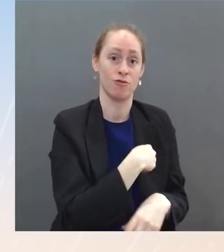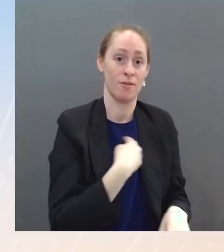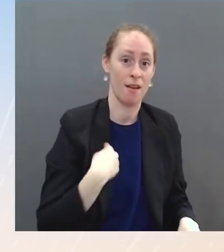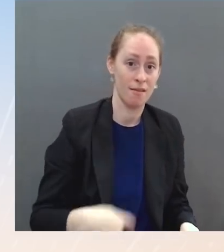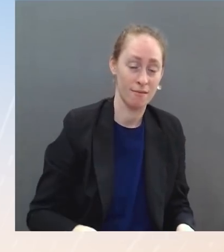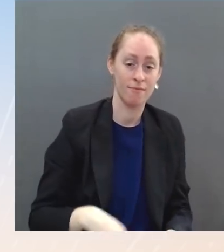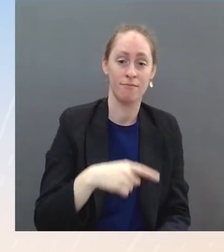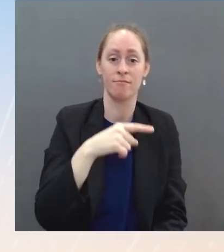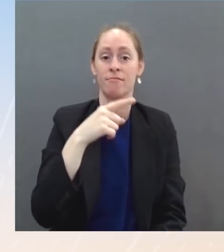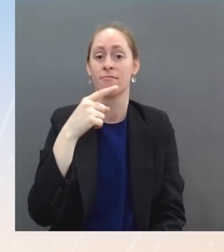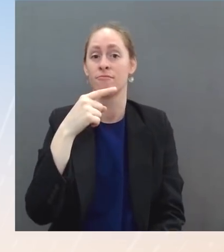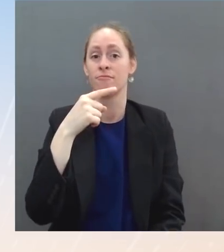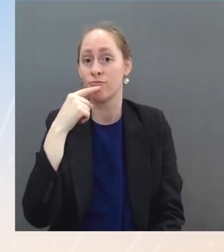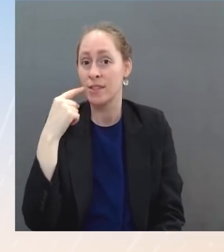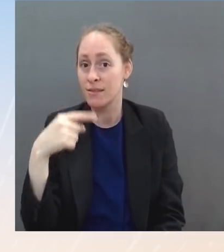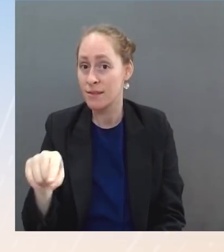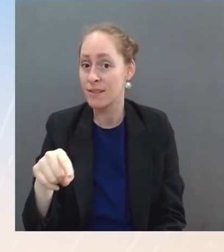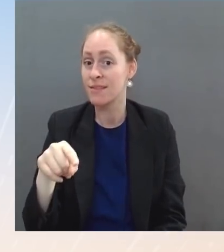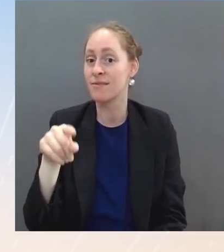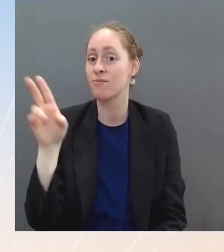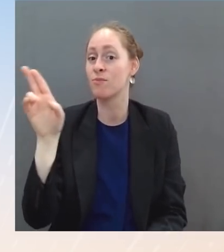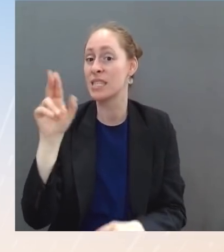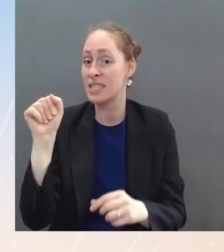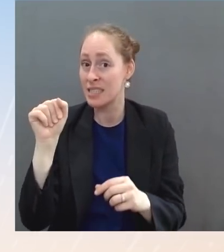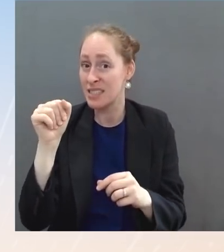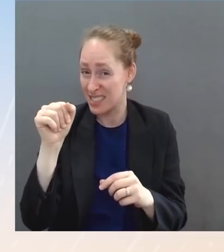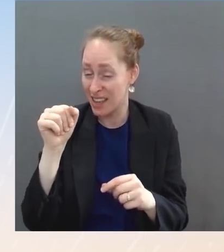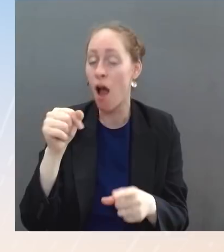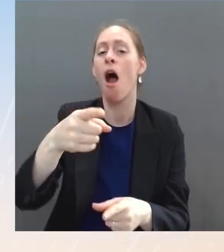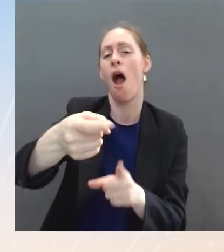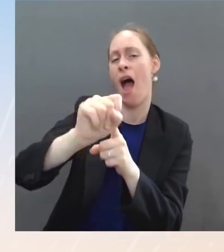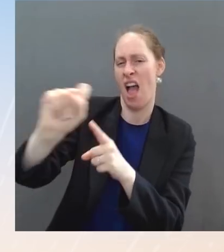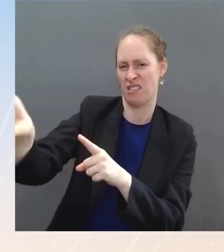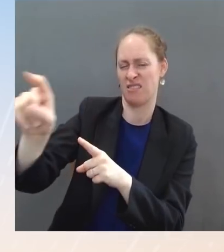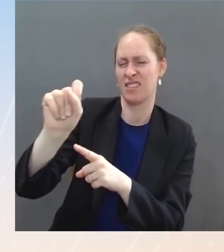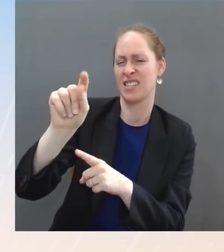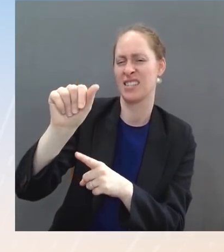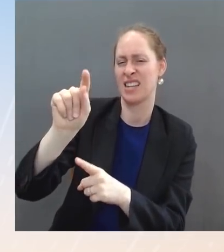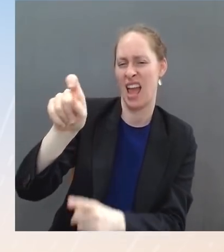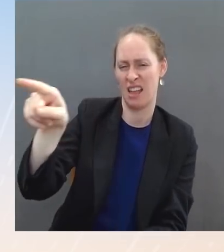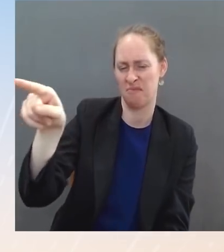I would note that Russia and China are both members of the P5+1. And obviously, we're continuing